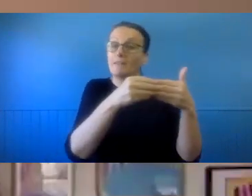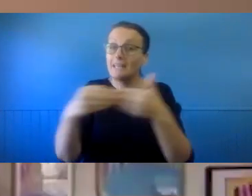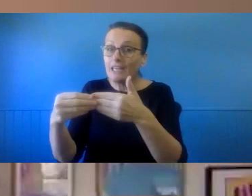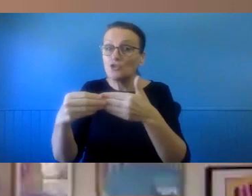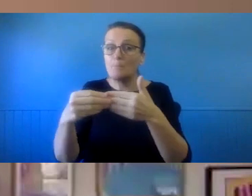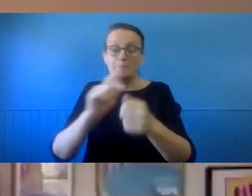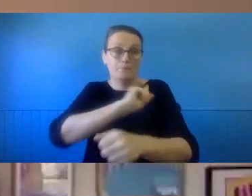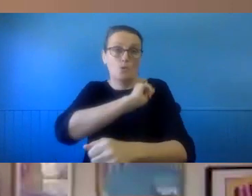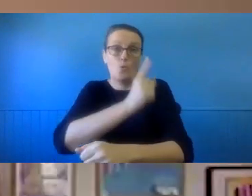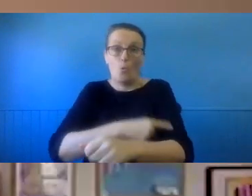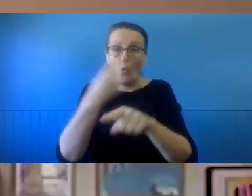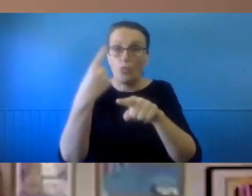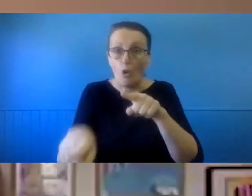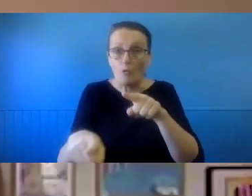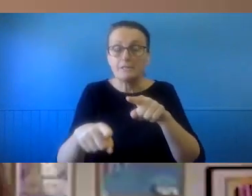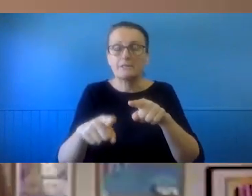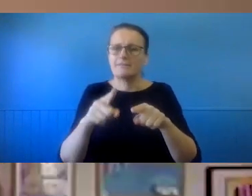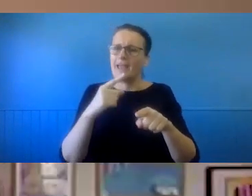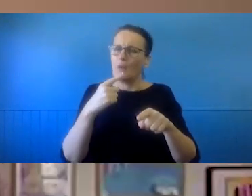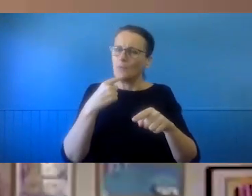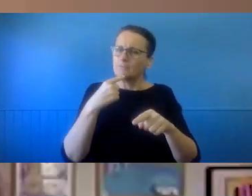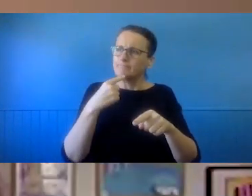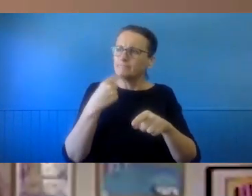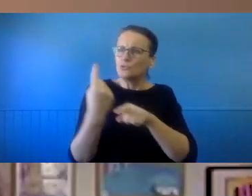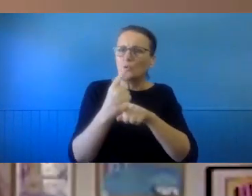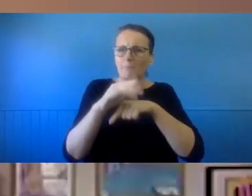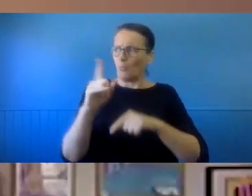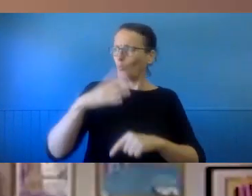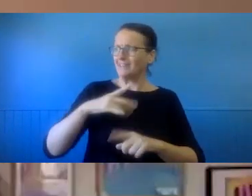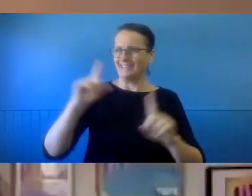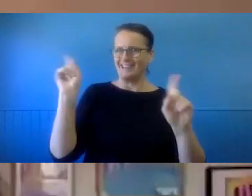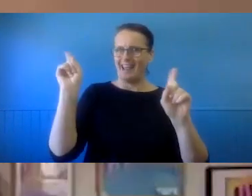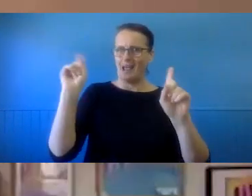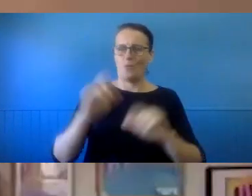to reflect on what is truly needed at this time. Please feel free to